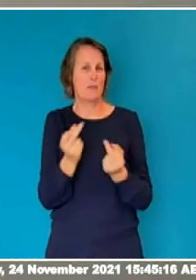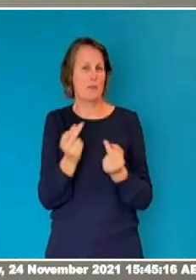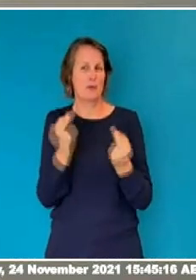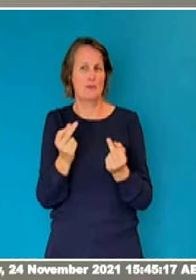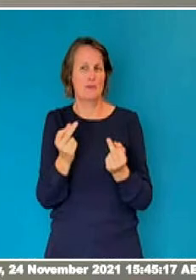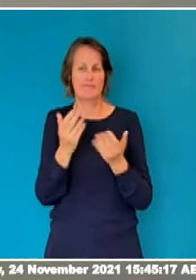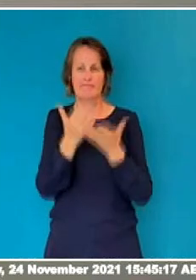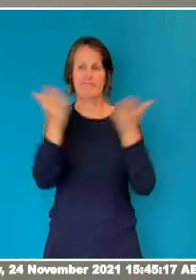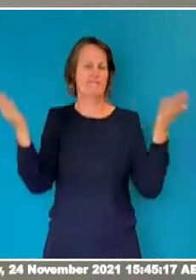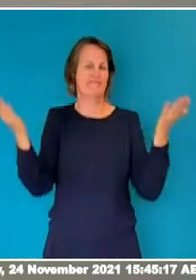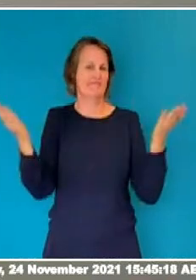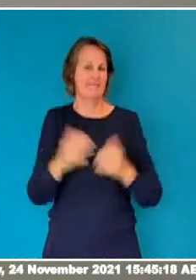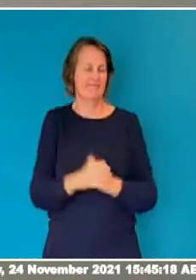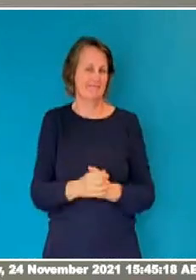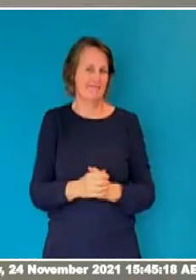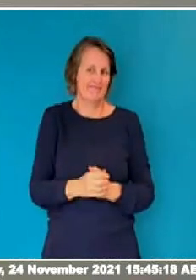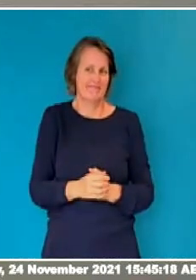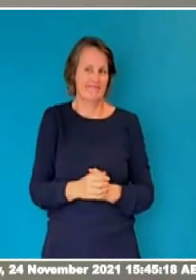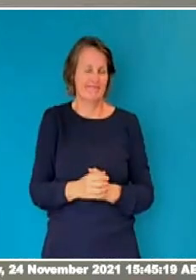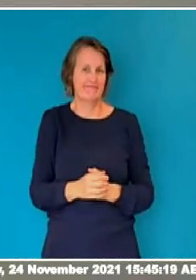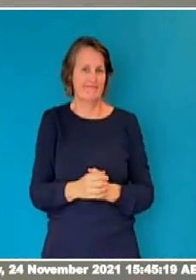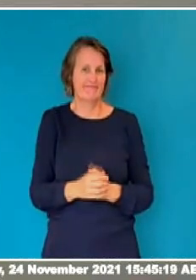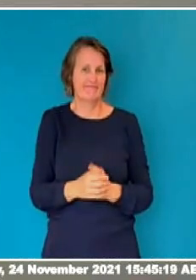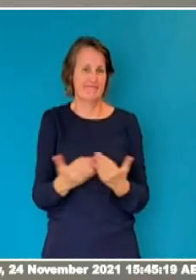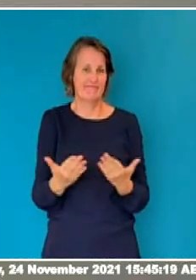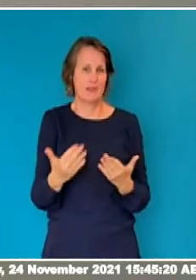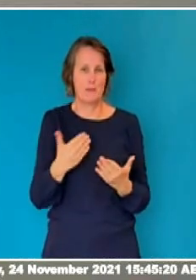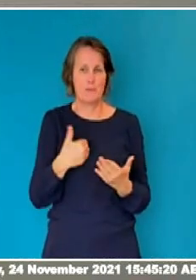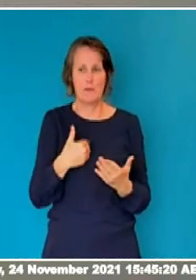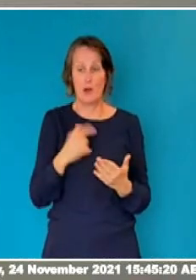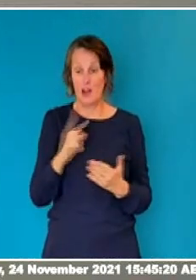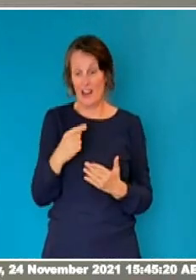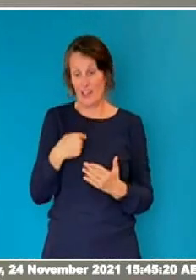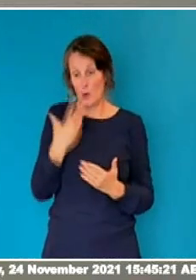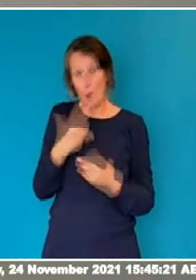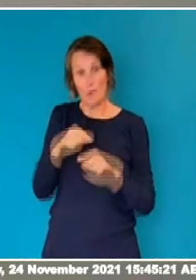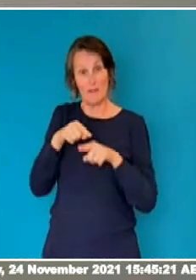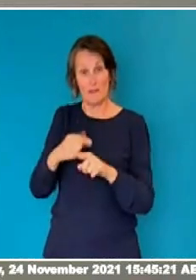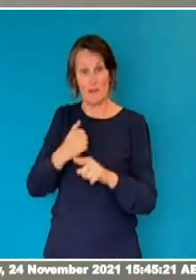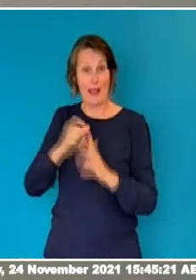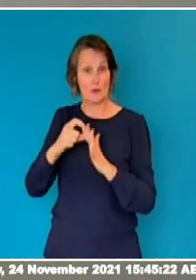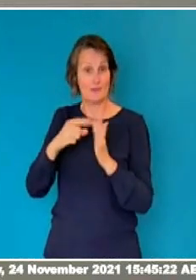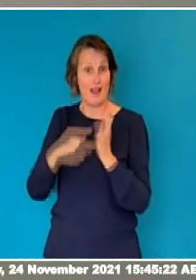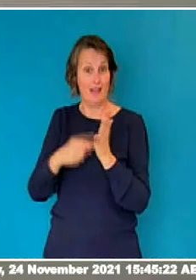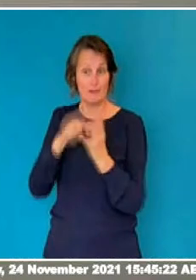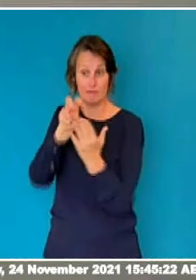But all I can rely on is the data that we have reported at this time. Thank you.